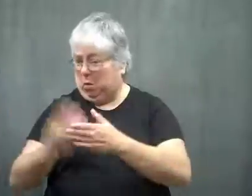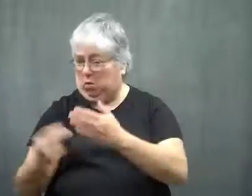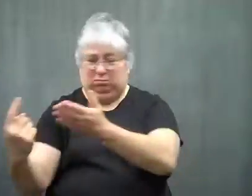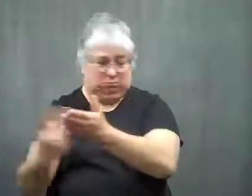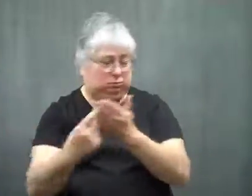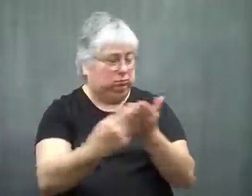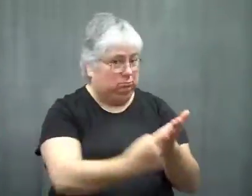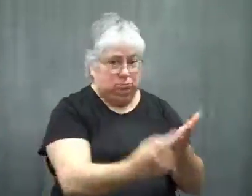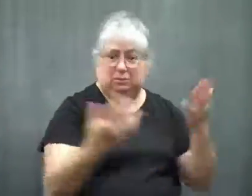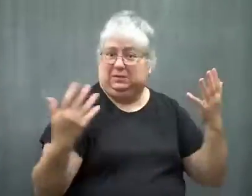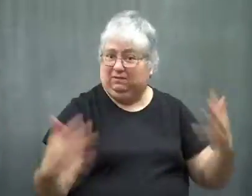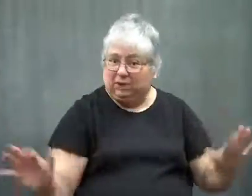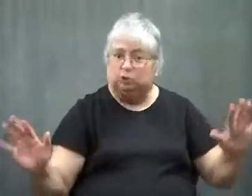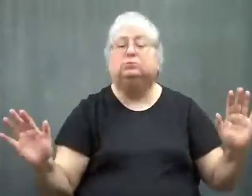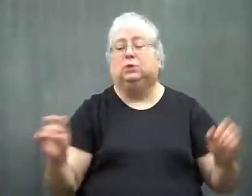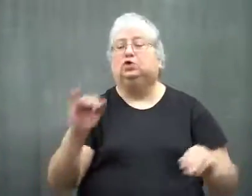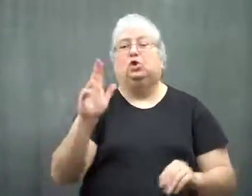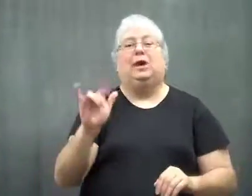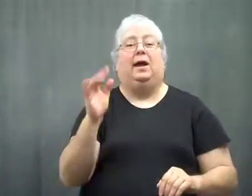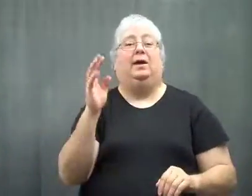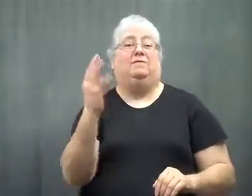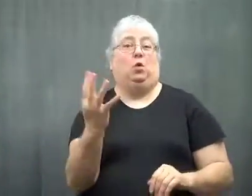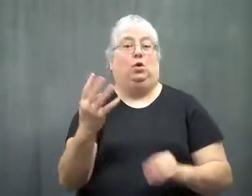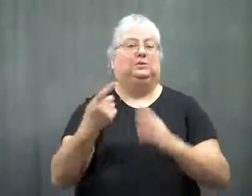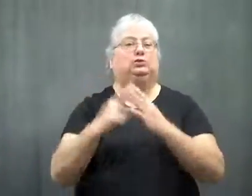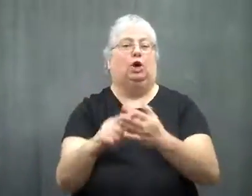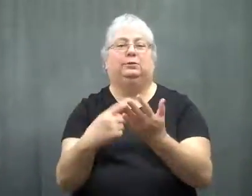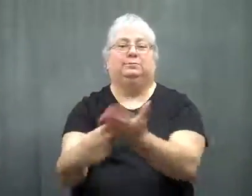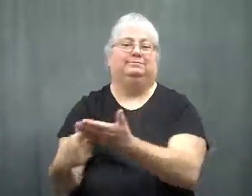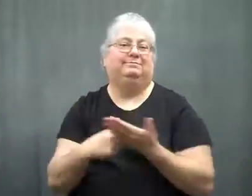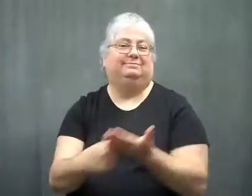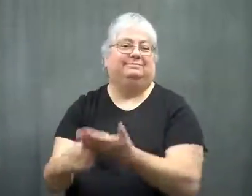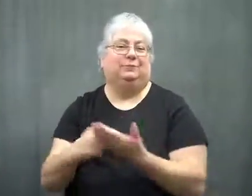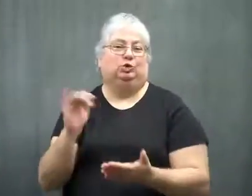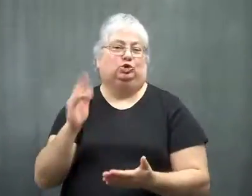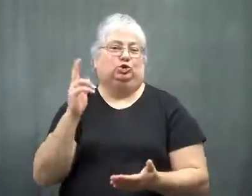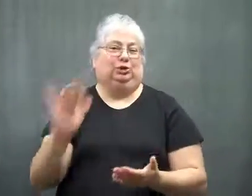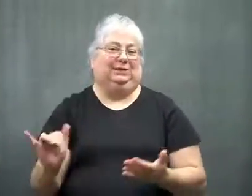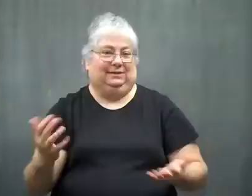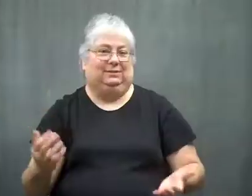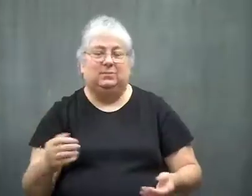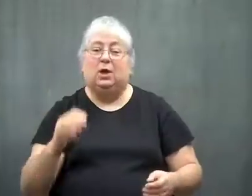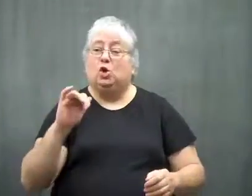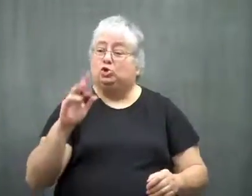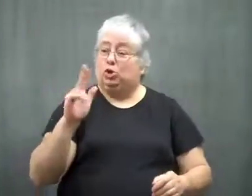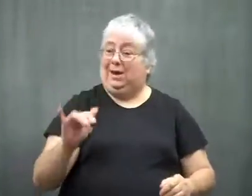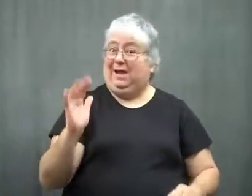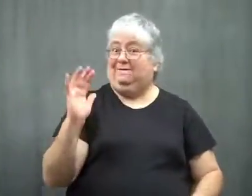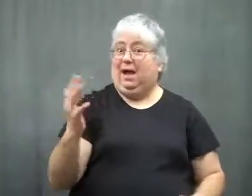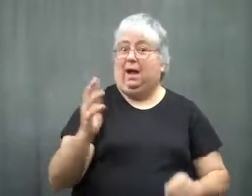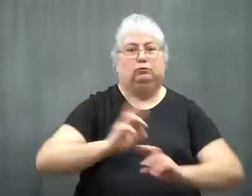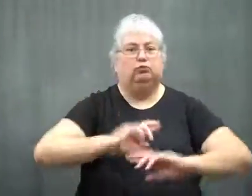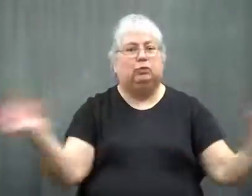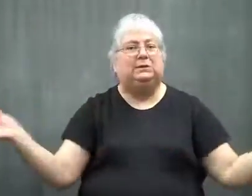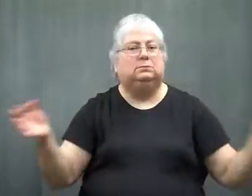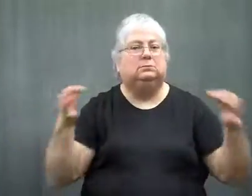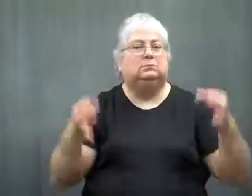After that, the jury started deliberating on July 4. The jury reached a verdict on July 5.